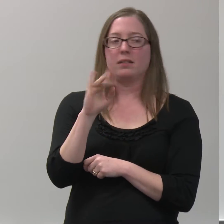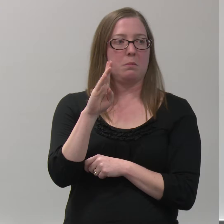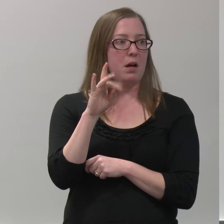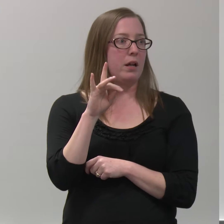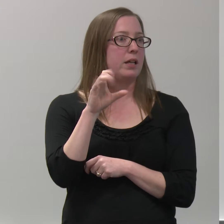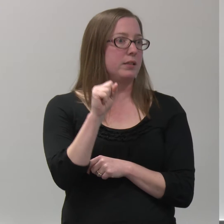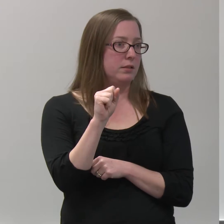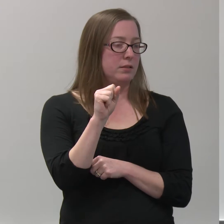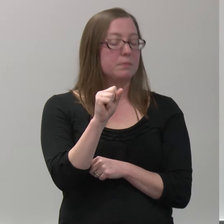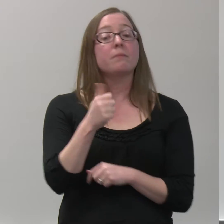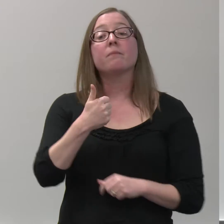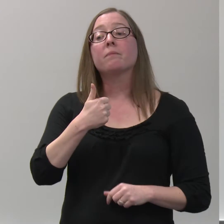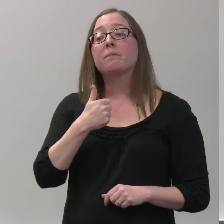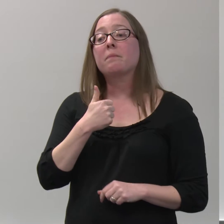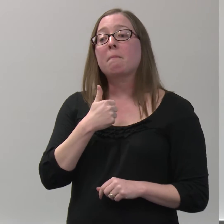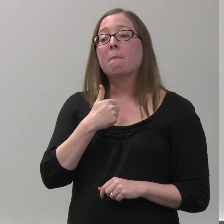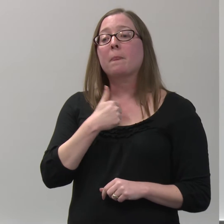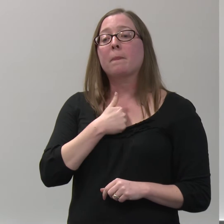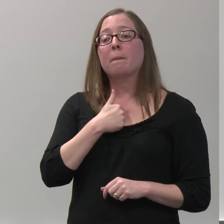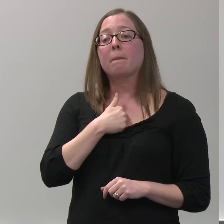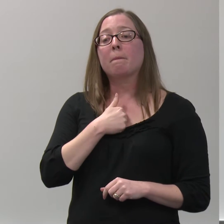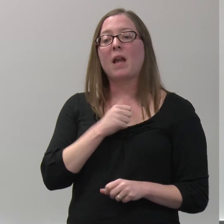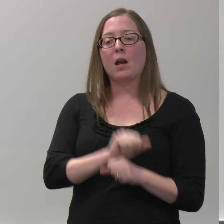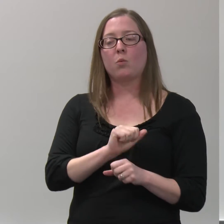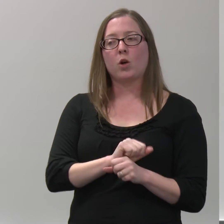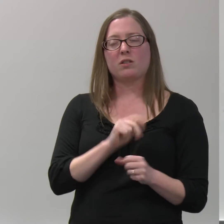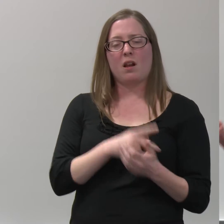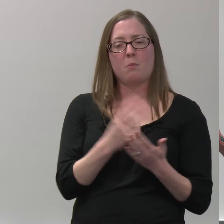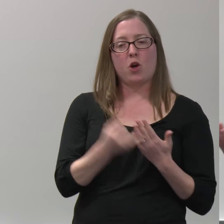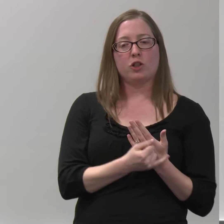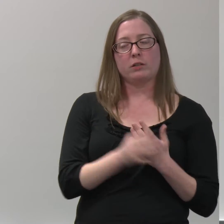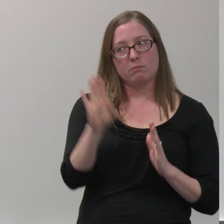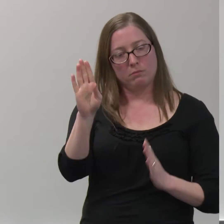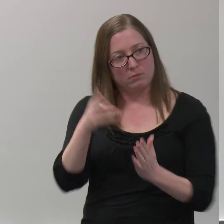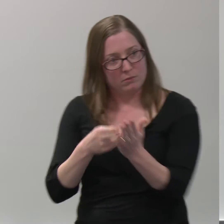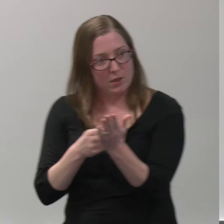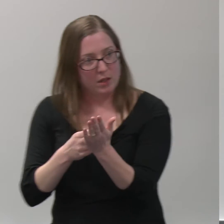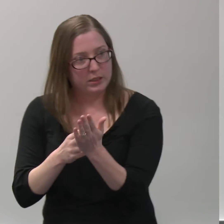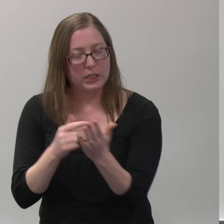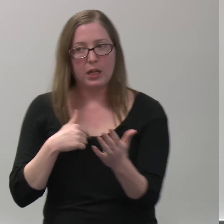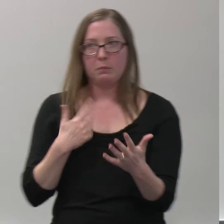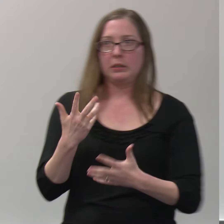and I was on a project that-- and I will be perfectly honest and say I stumbled a lot